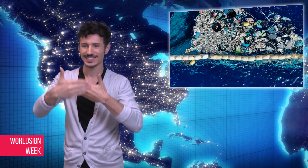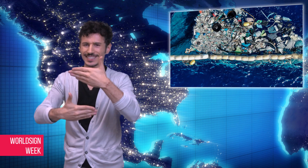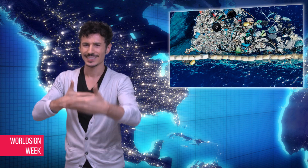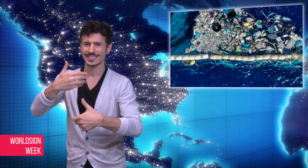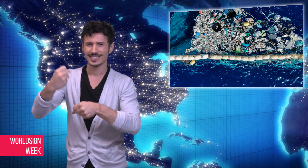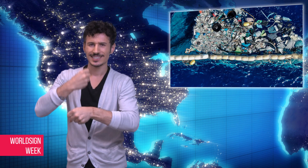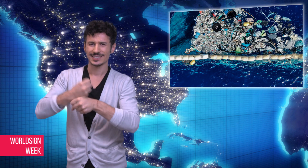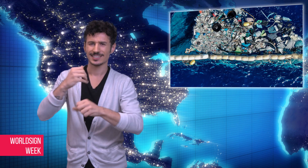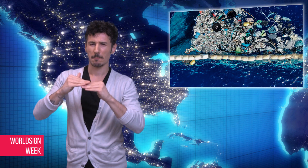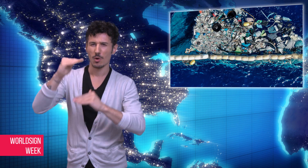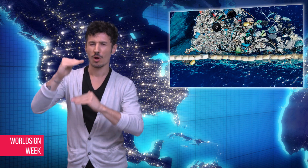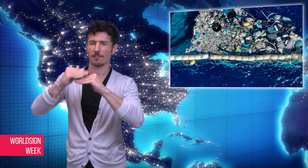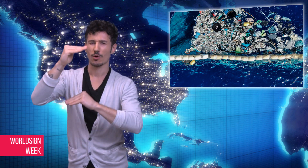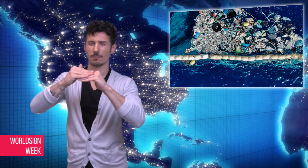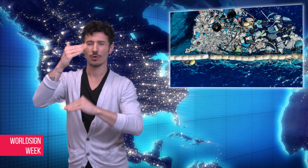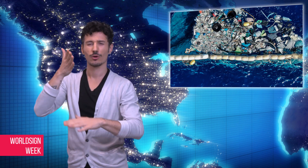as one millimeter.